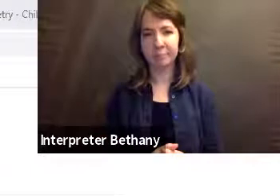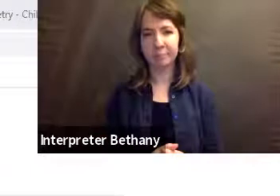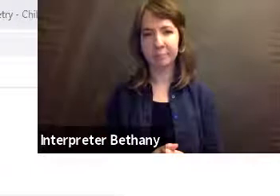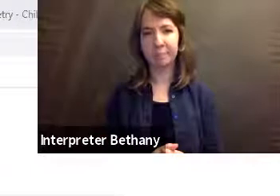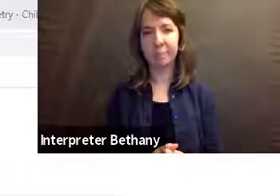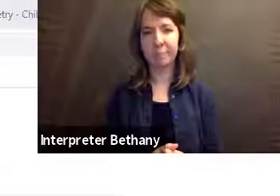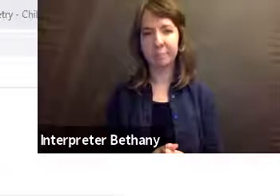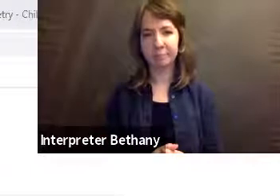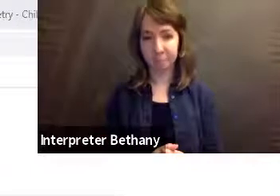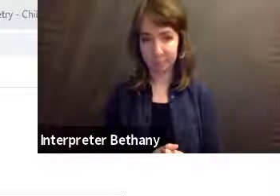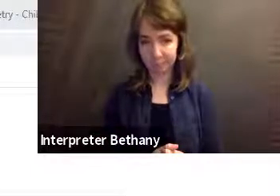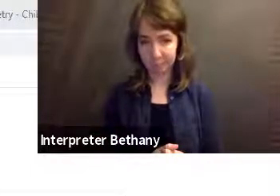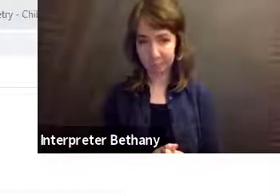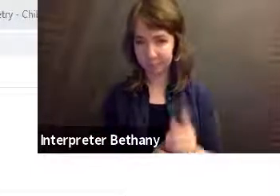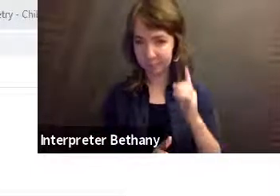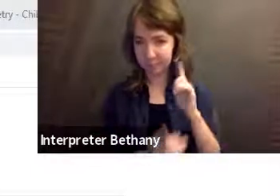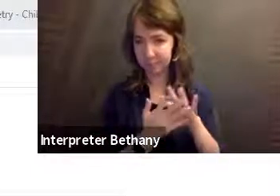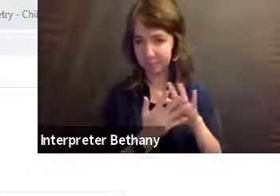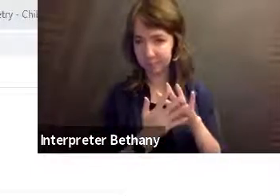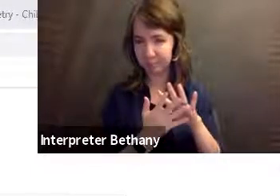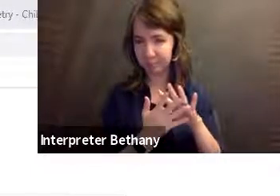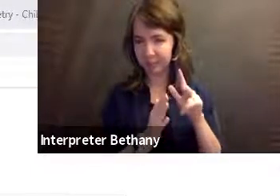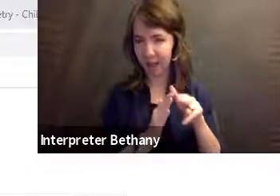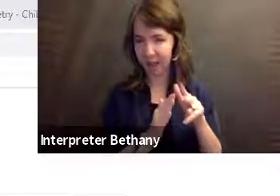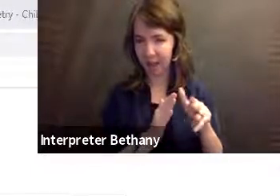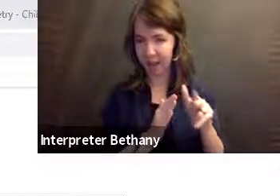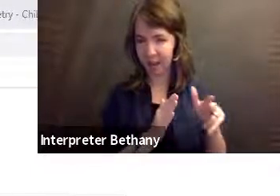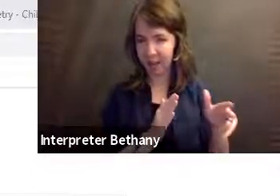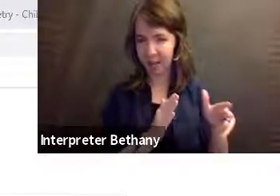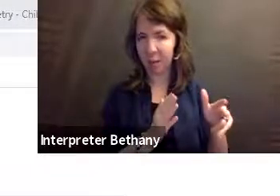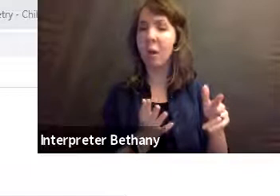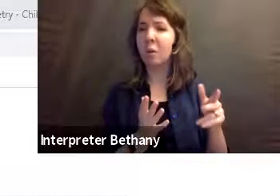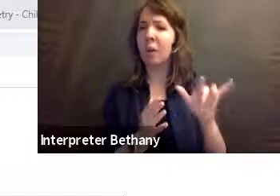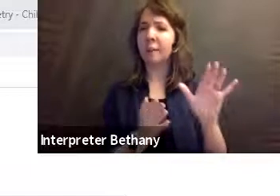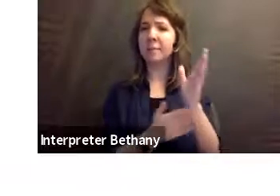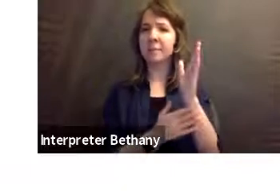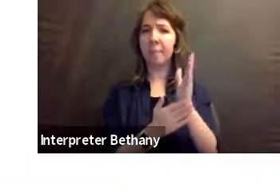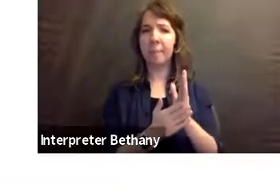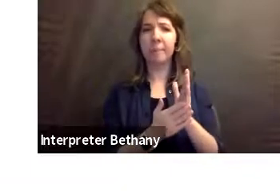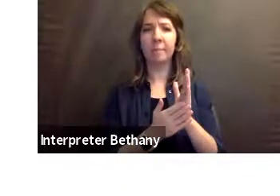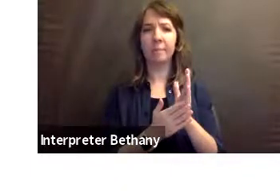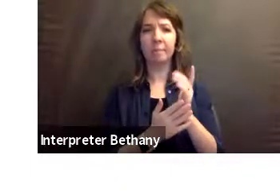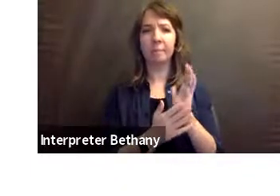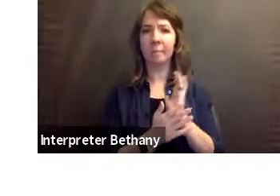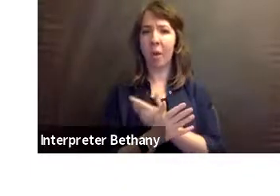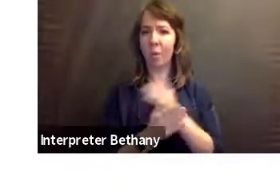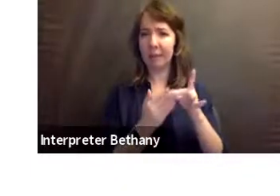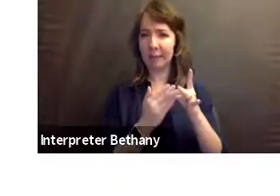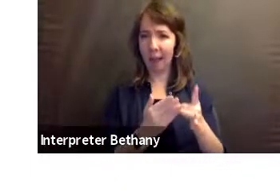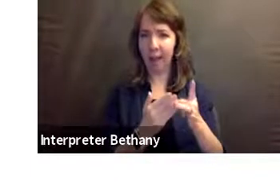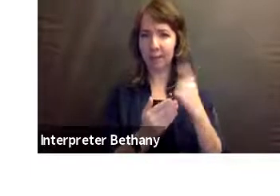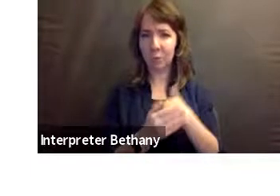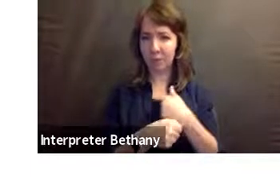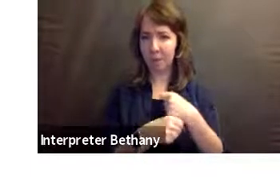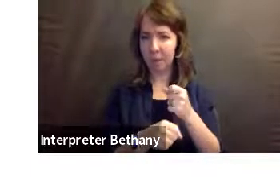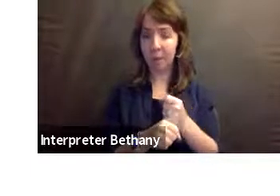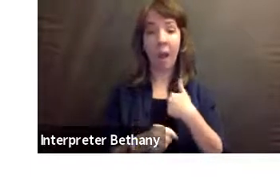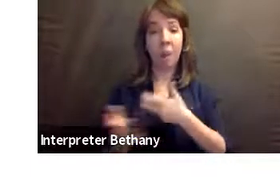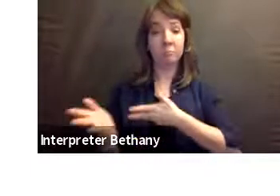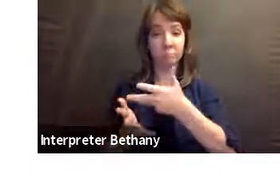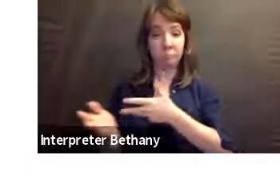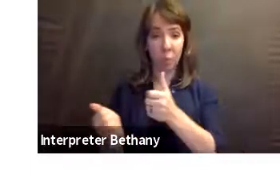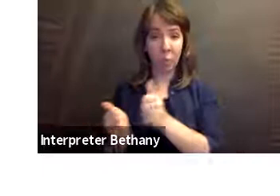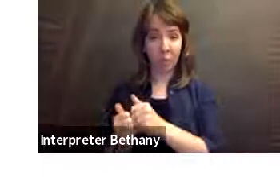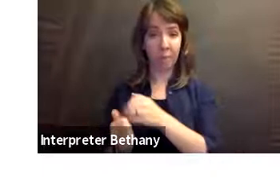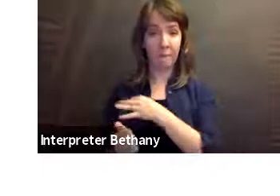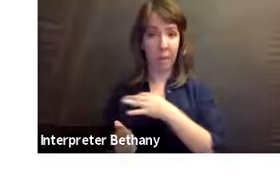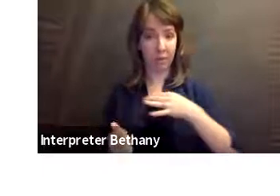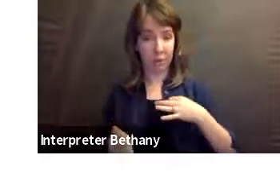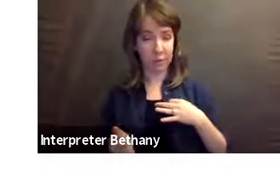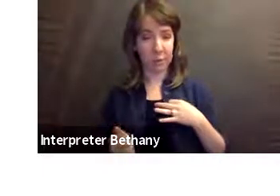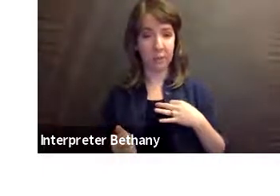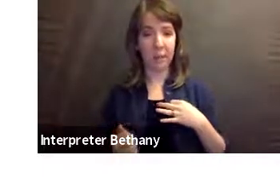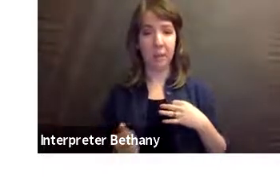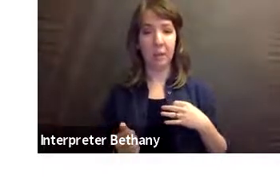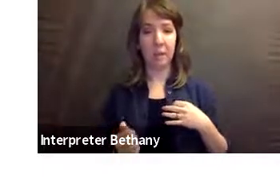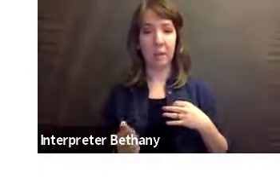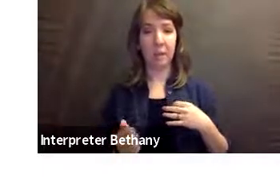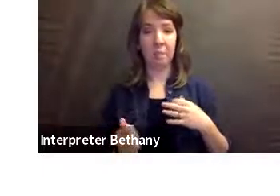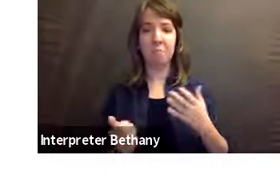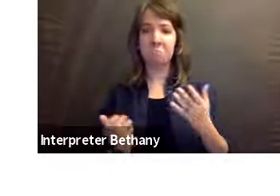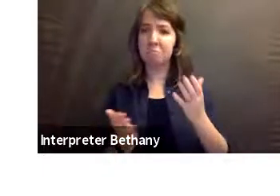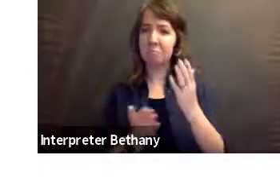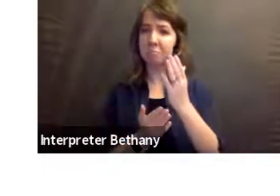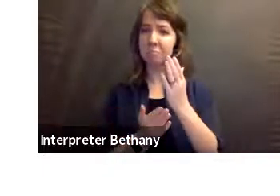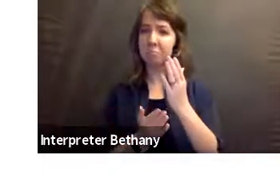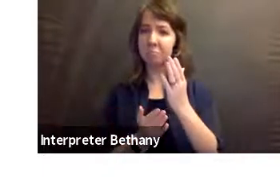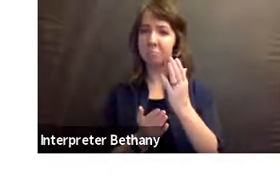Linda Kobashigawa: Practice that we create it and we work with faculty to create them I've created several of guides for faculty that also other students use for their courses.